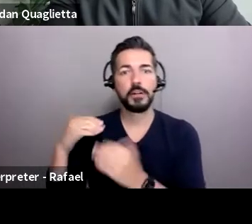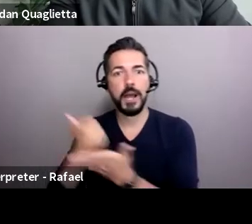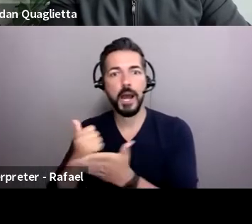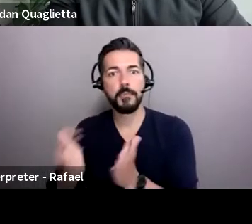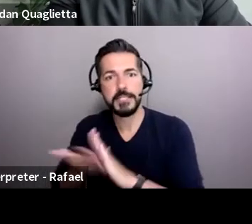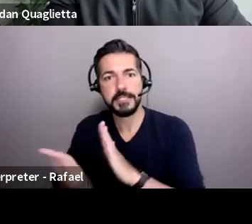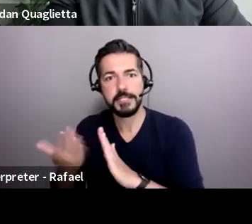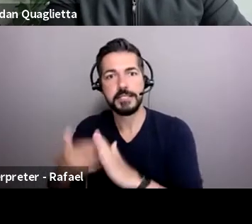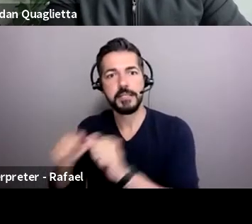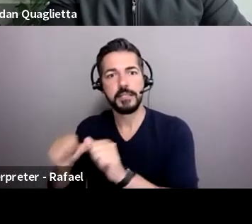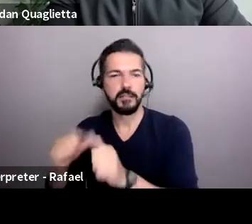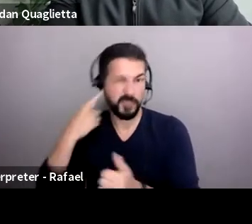Alright, Ulli, anything you want to add to that?